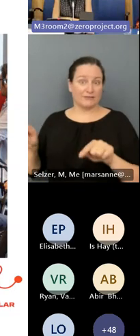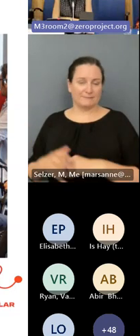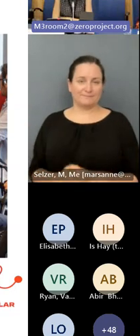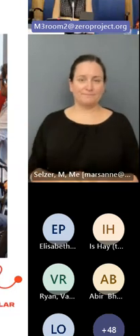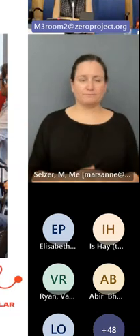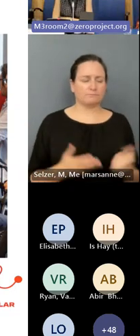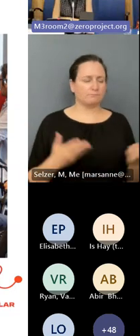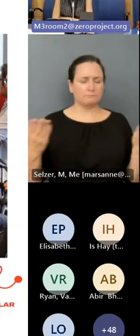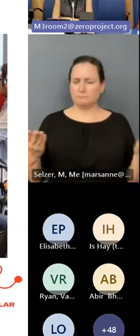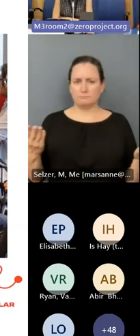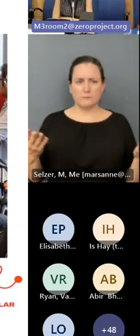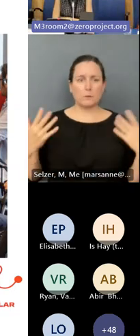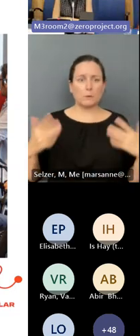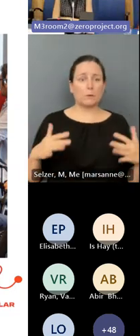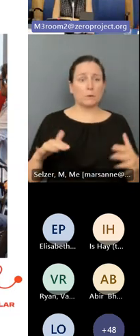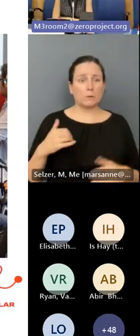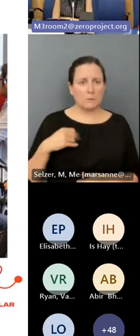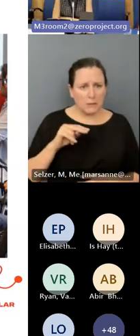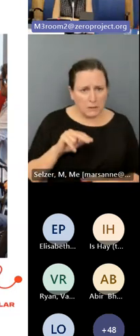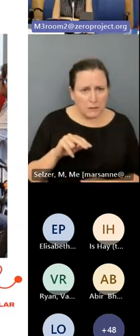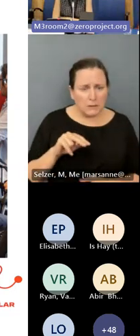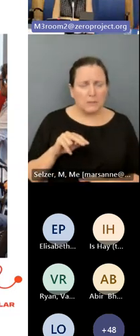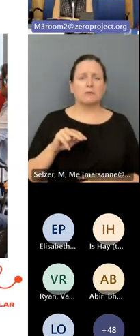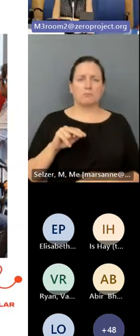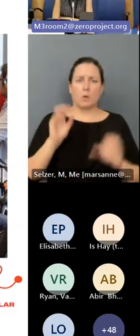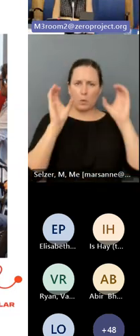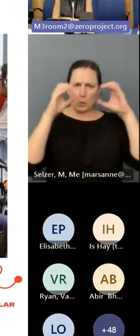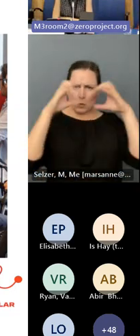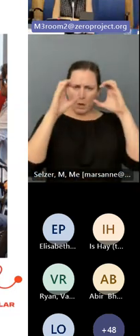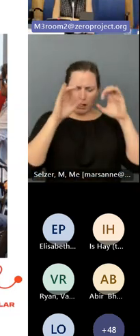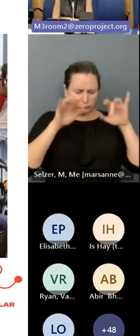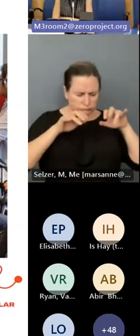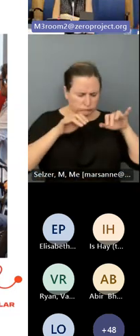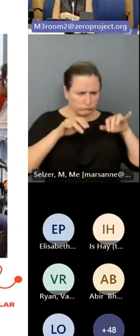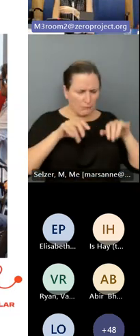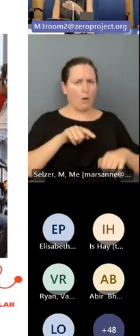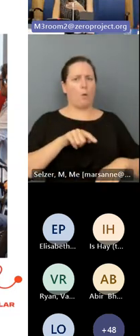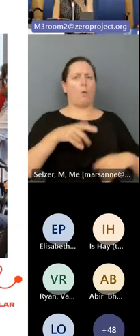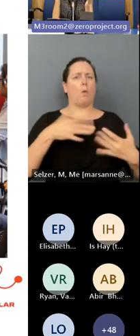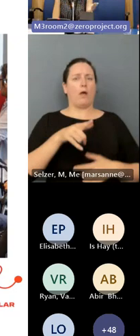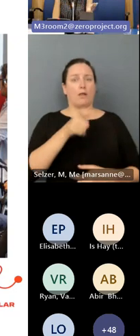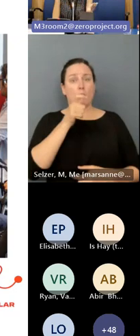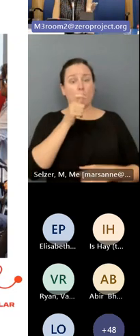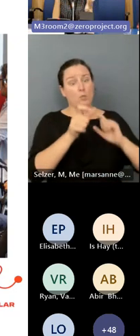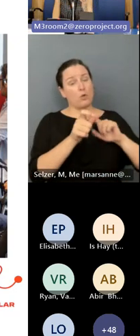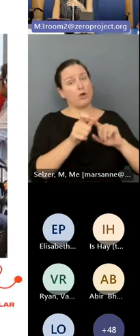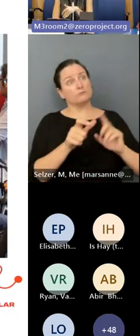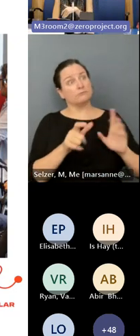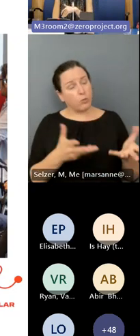results showing up. That simply means everybody is talking about it so we know that diversity